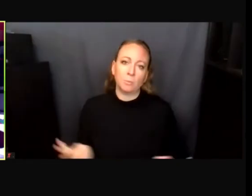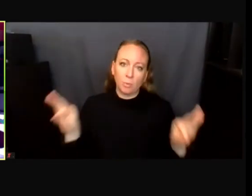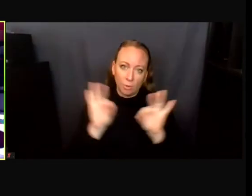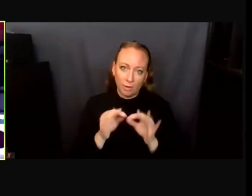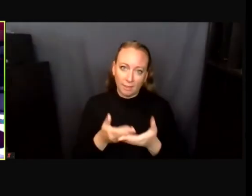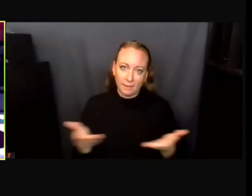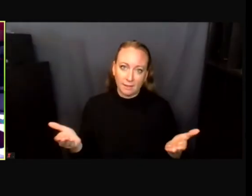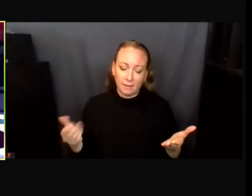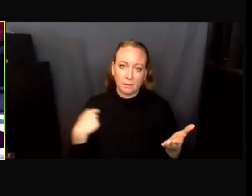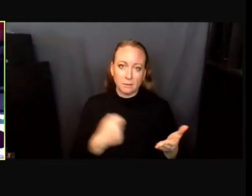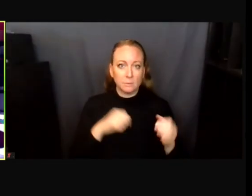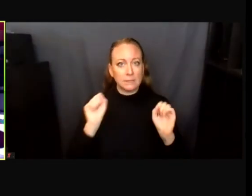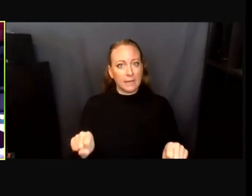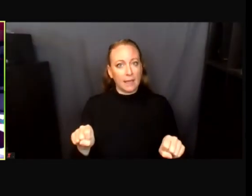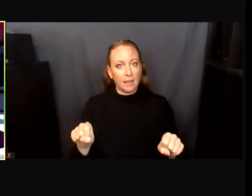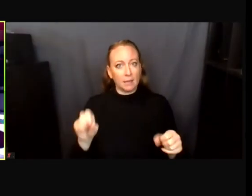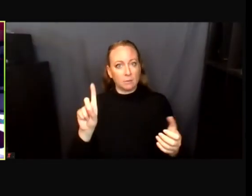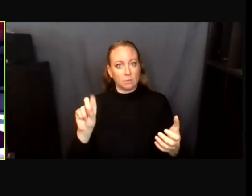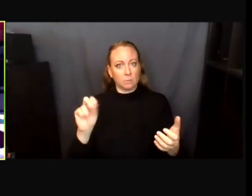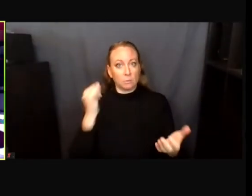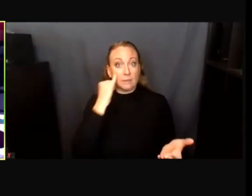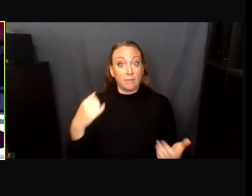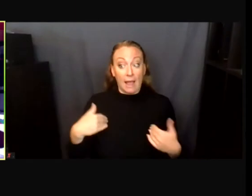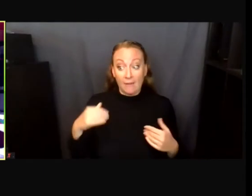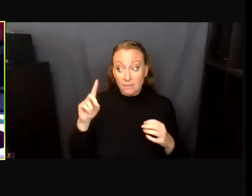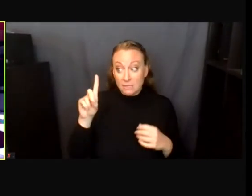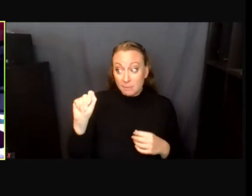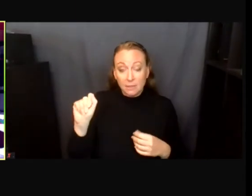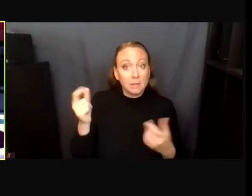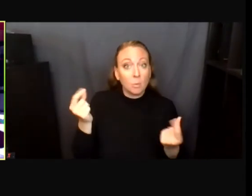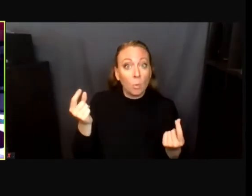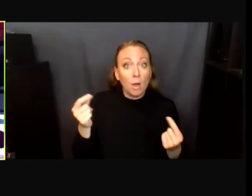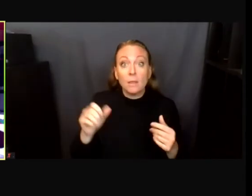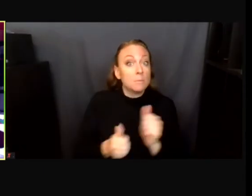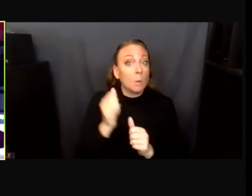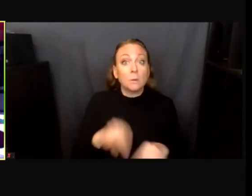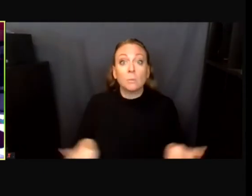as individuals with a disability is to educate, by example,